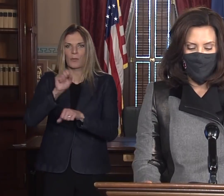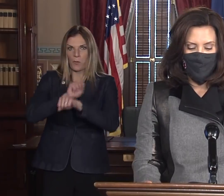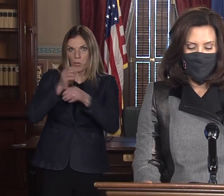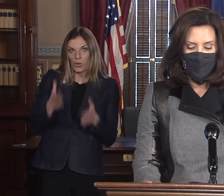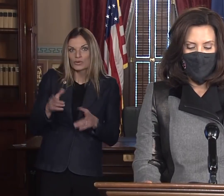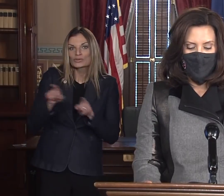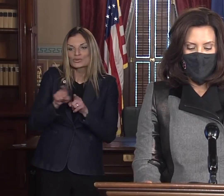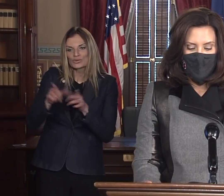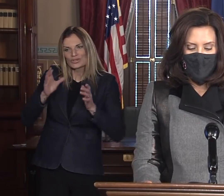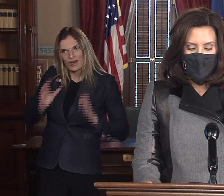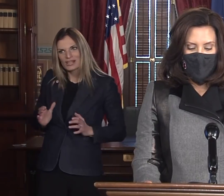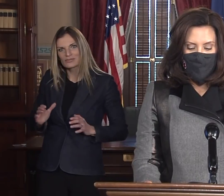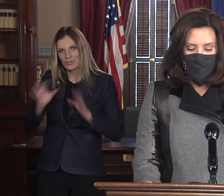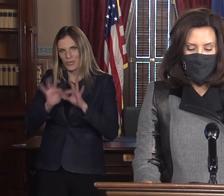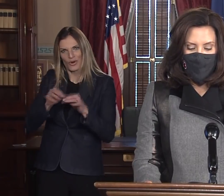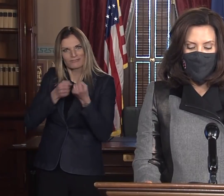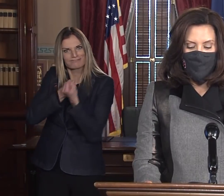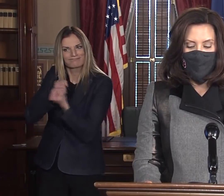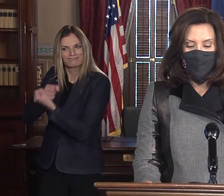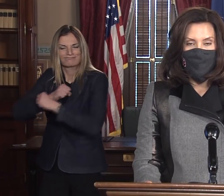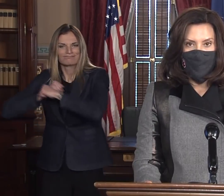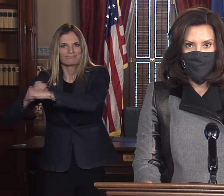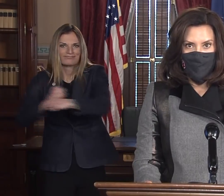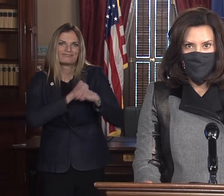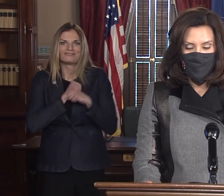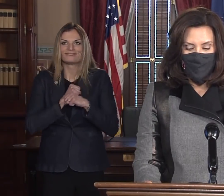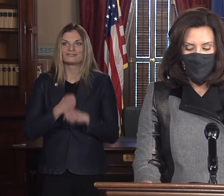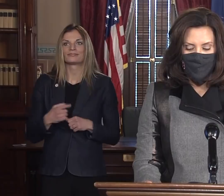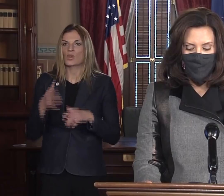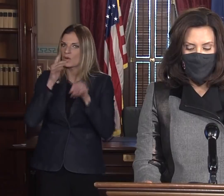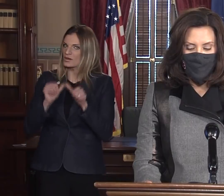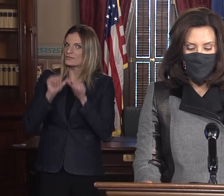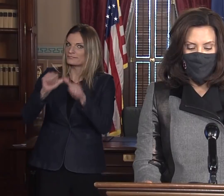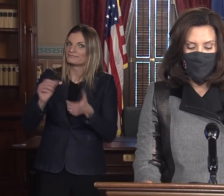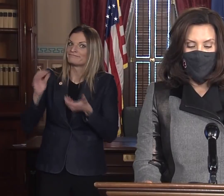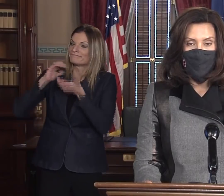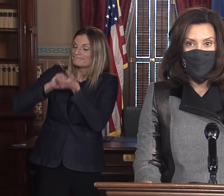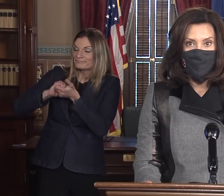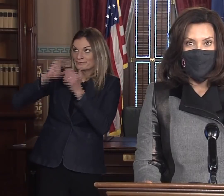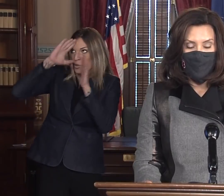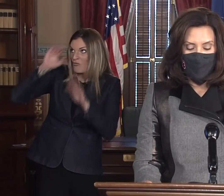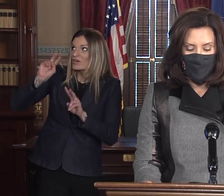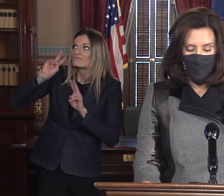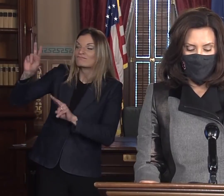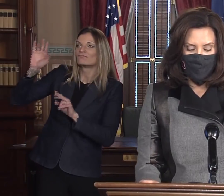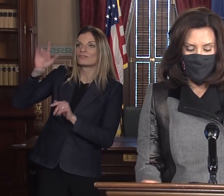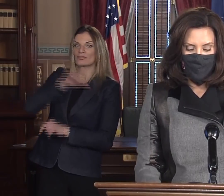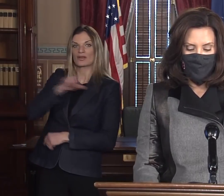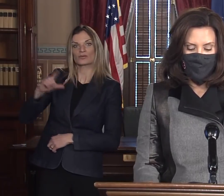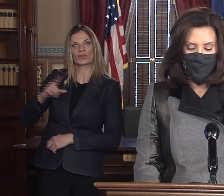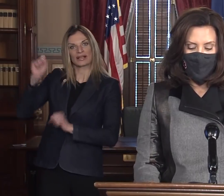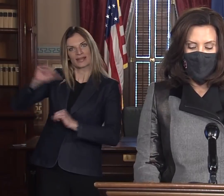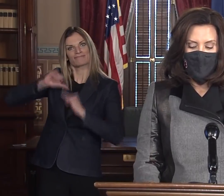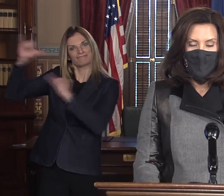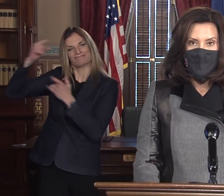DOING THE RIGHT THINGS TO KEEP THEIR EMPLOYEES AND CUSTOMERS SAFE.